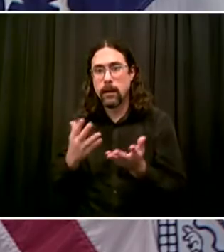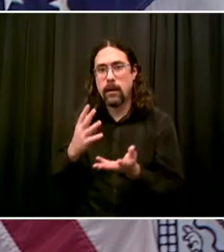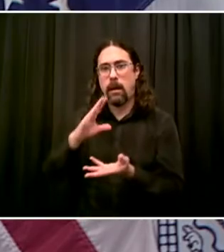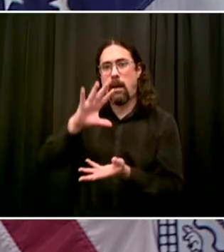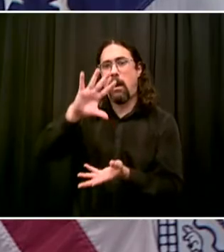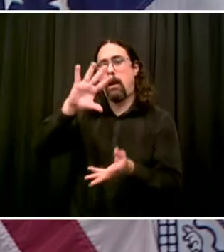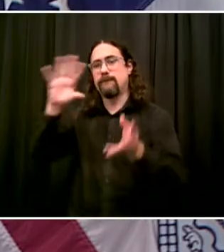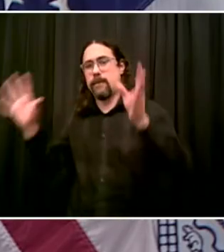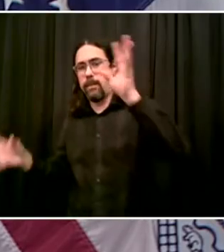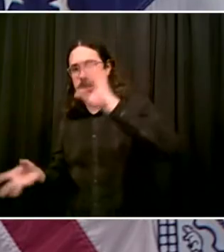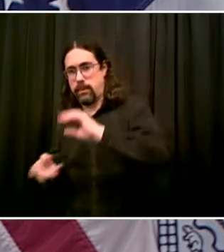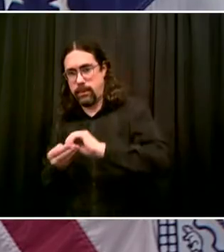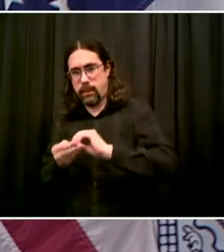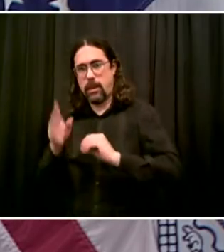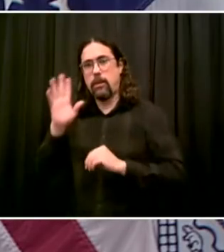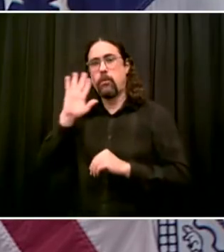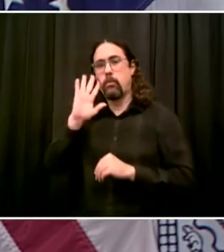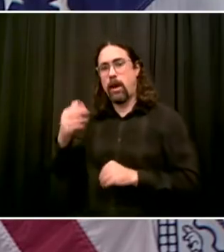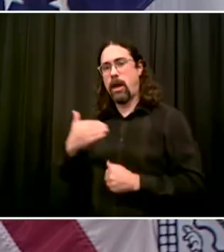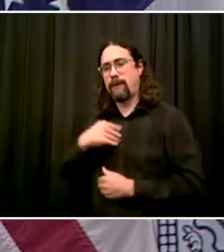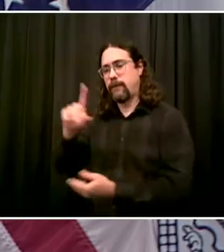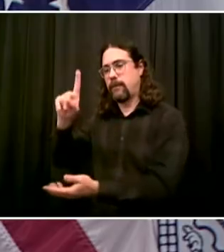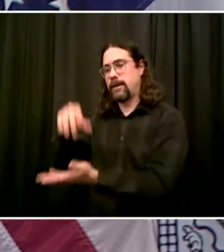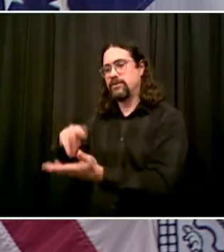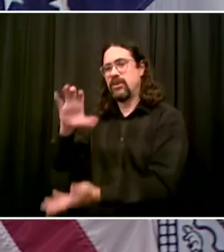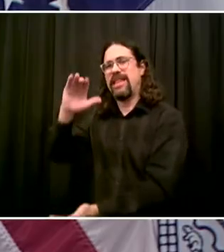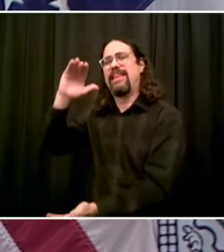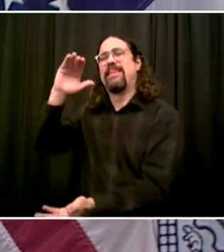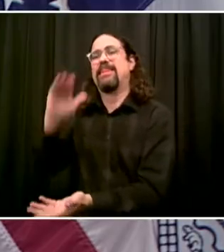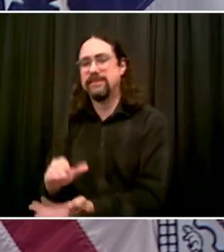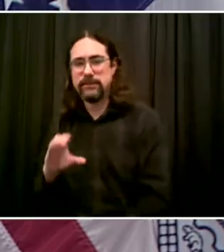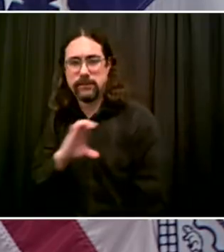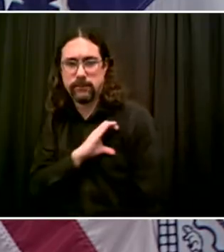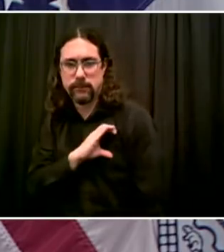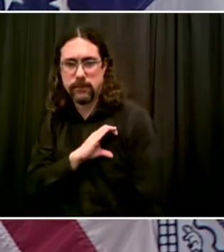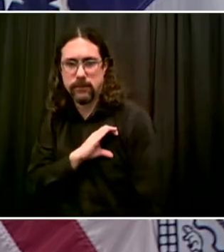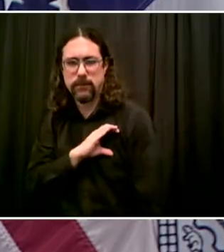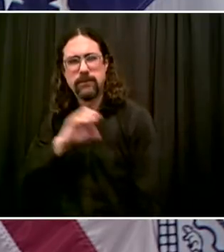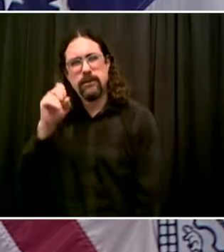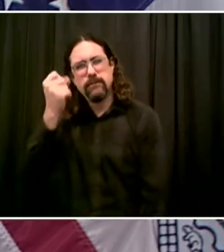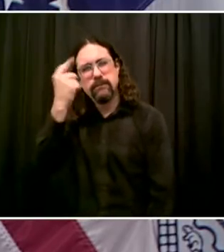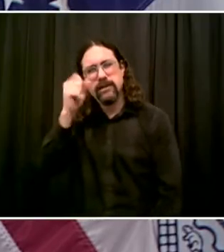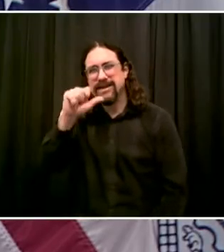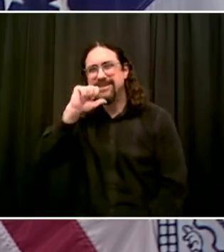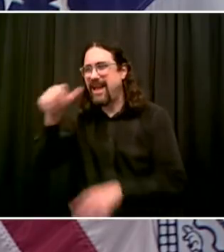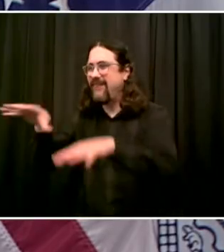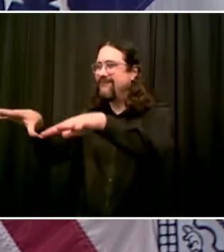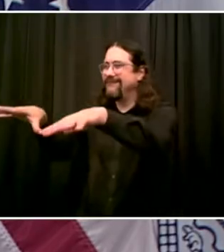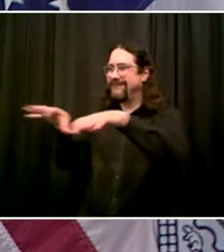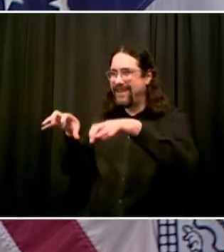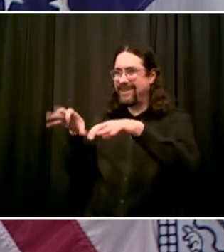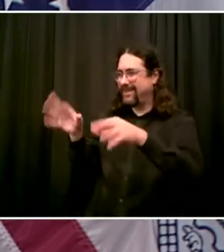WAITING TO JOIN ETH NYPD. I AM SORRY THAT CIRCUMSTANCE HAS FORCED THIS UPON US. YOU ARE TALKING